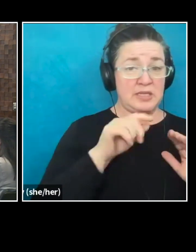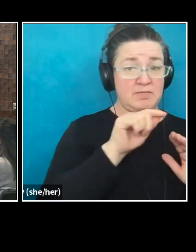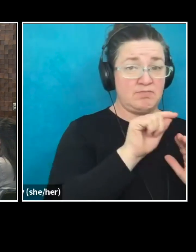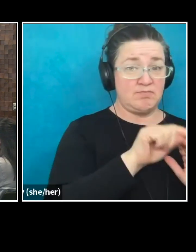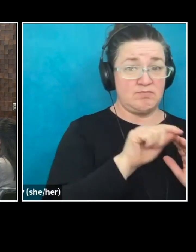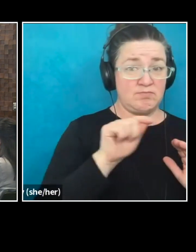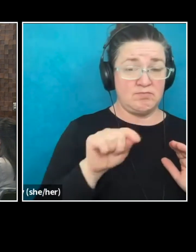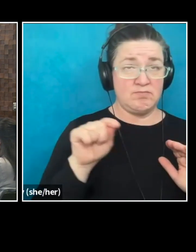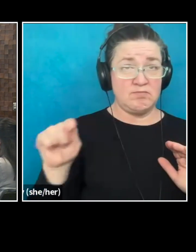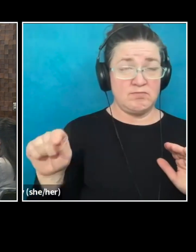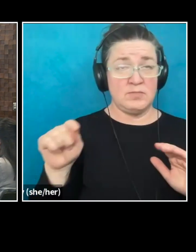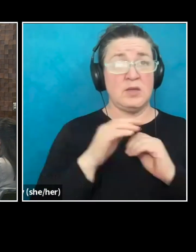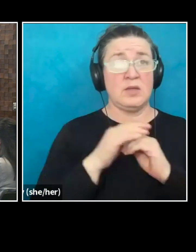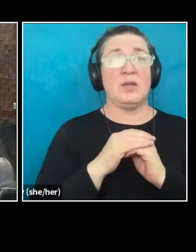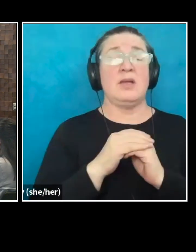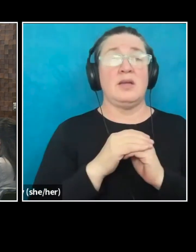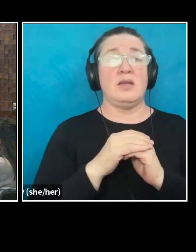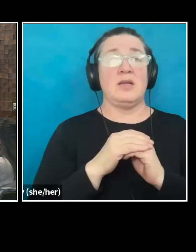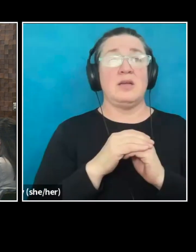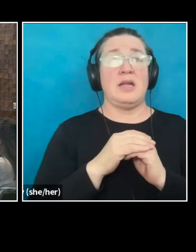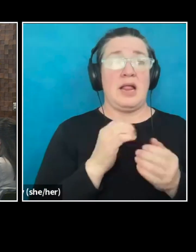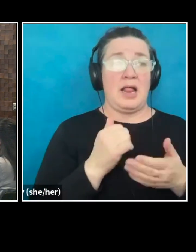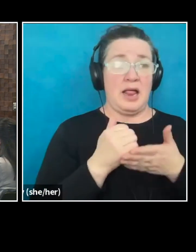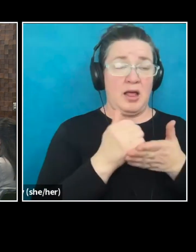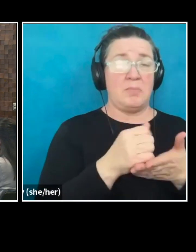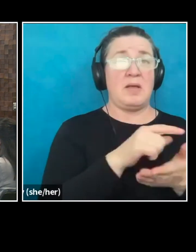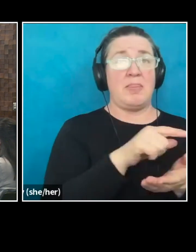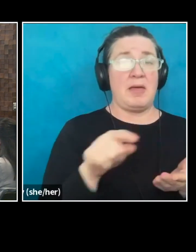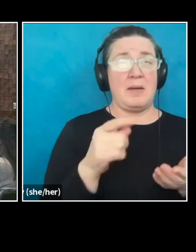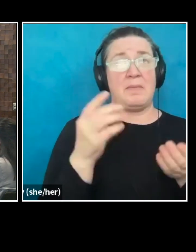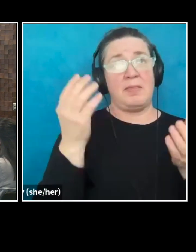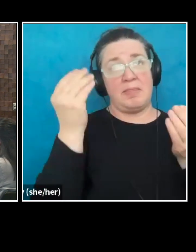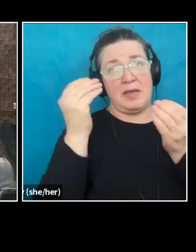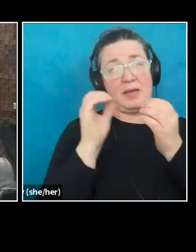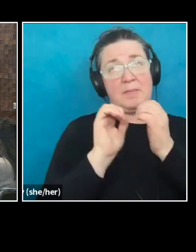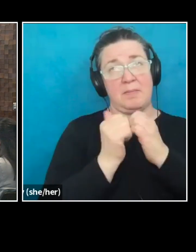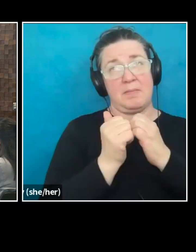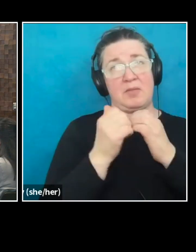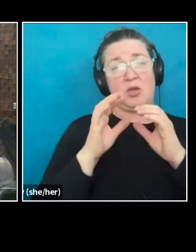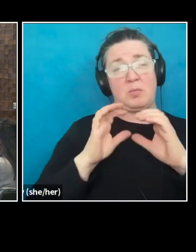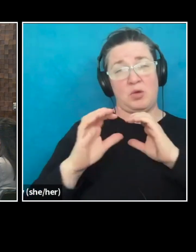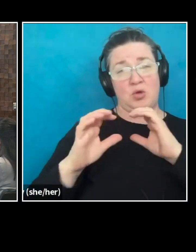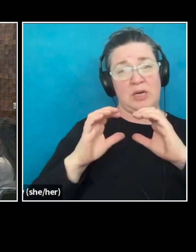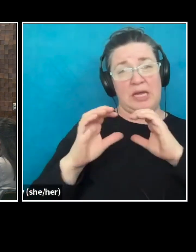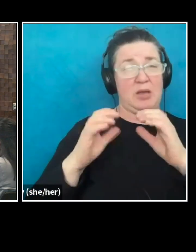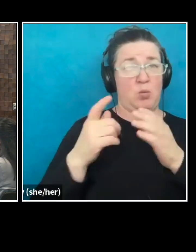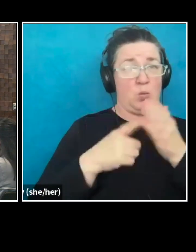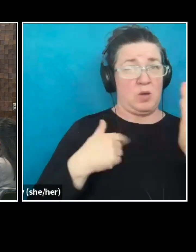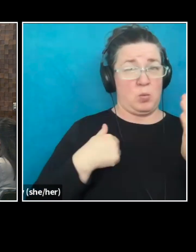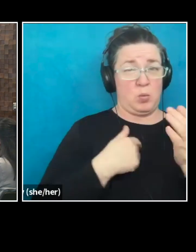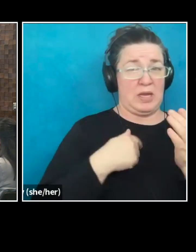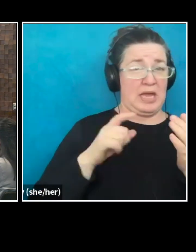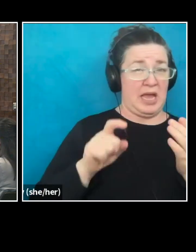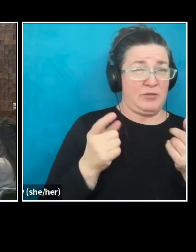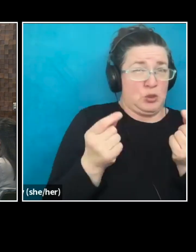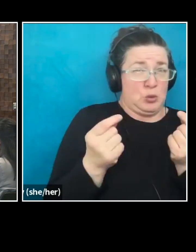um communicate how far we have to go and what it would look like um getting there. We can't